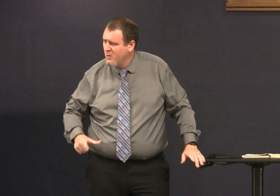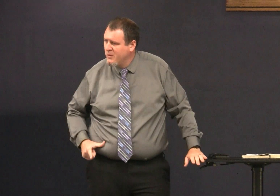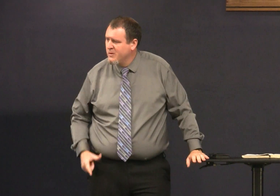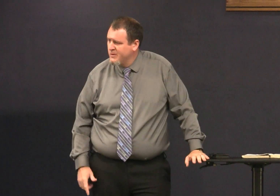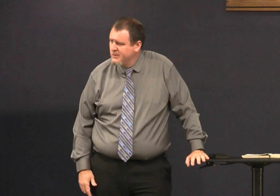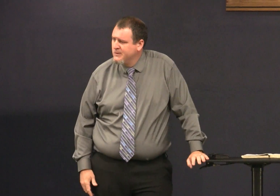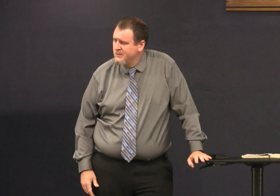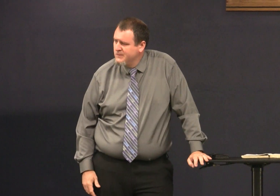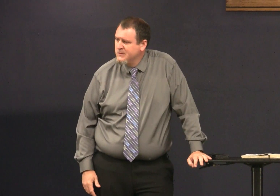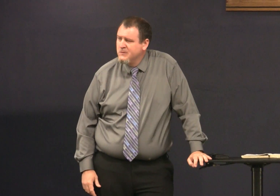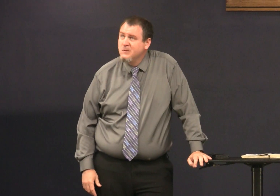the Lord